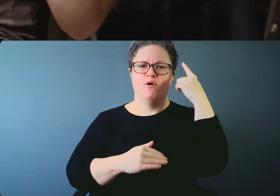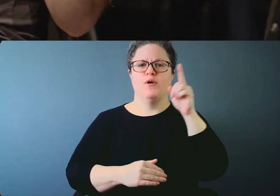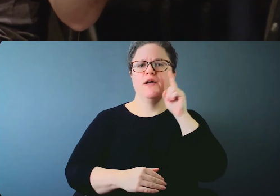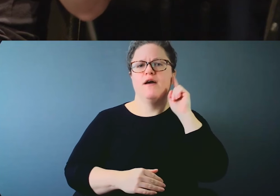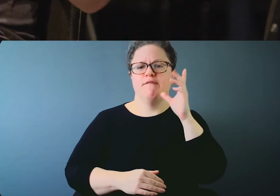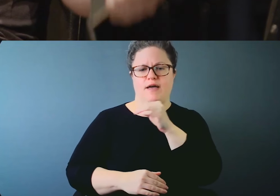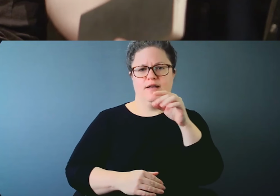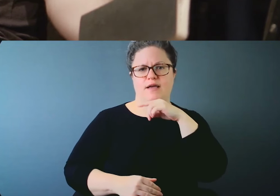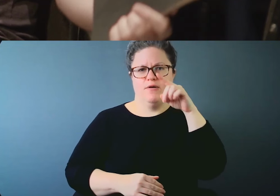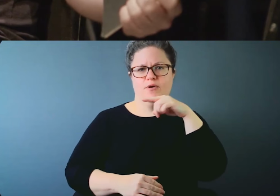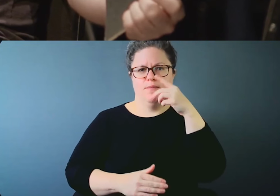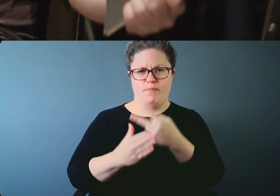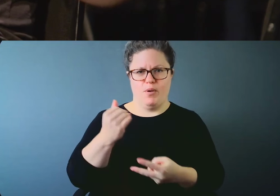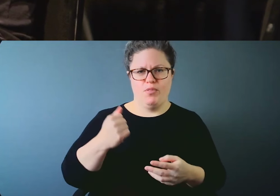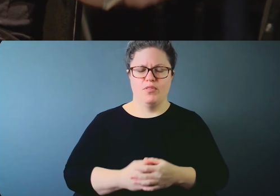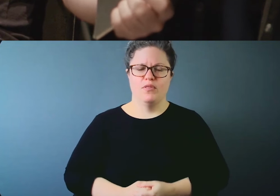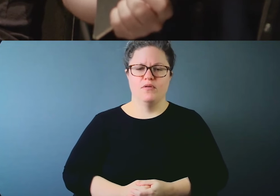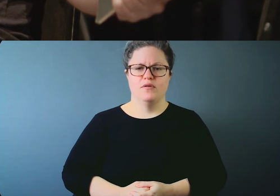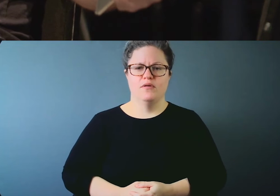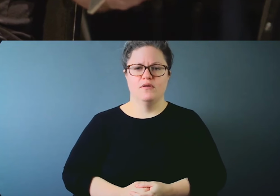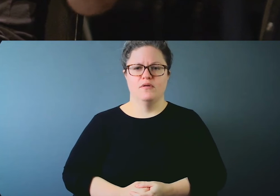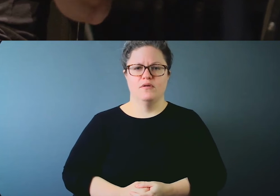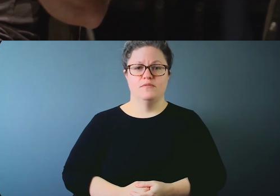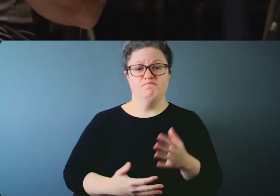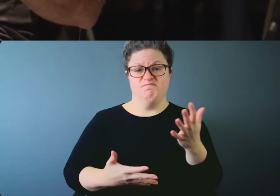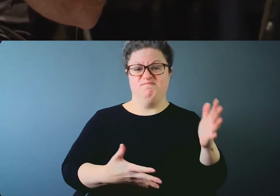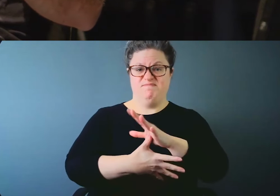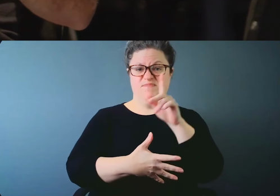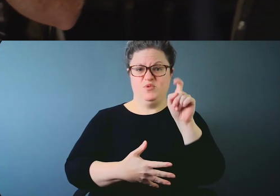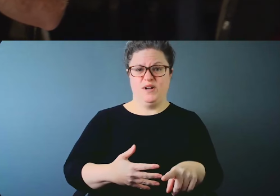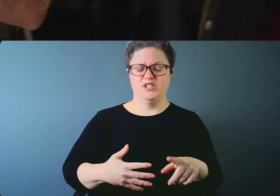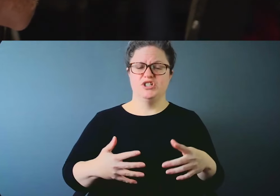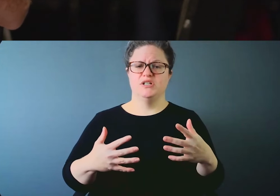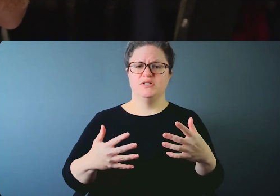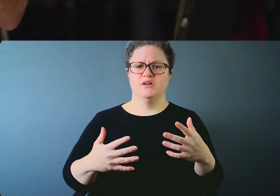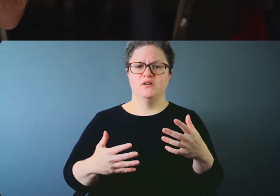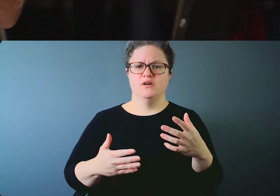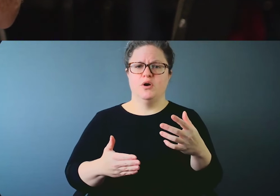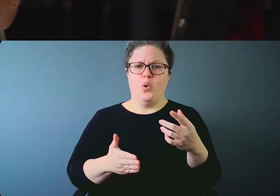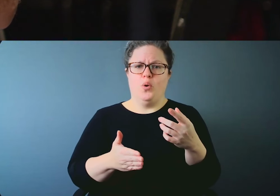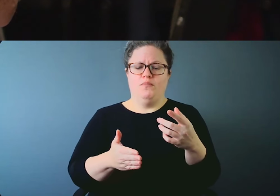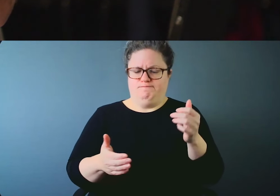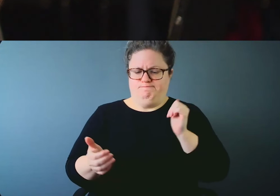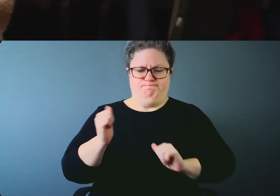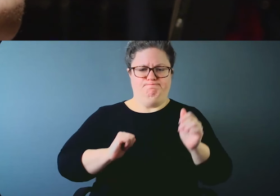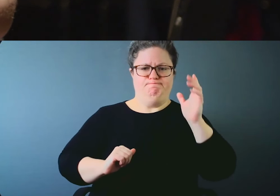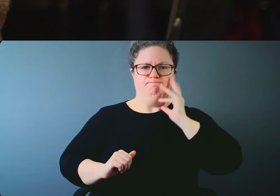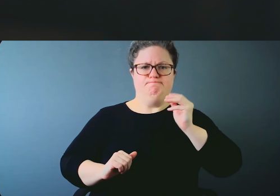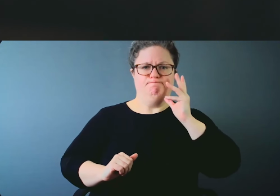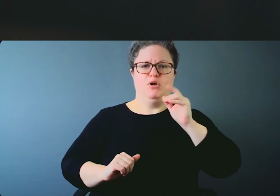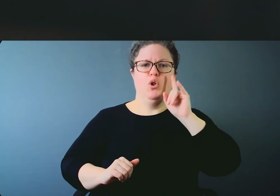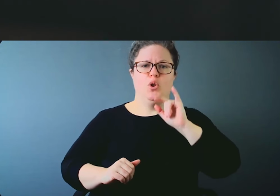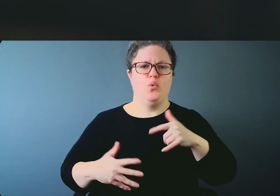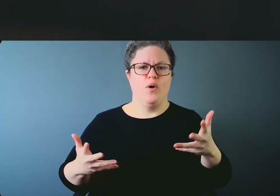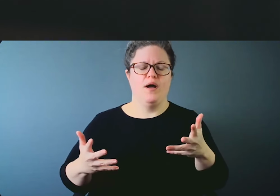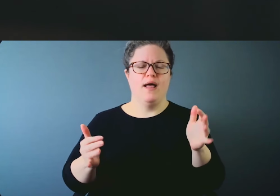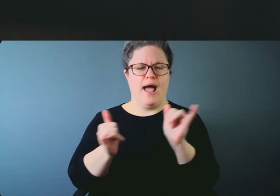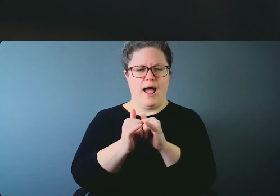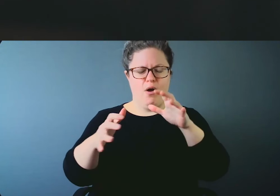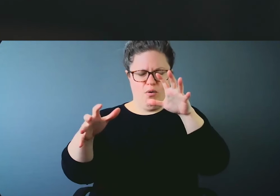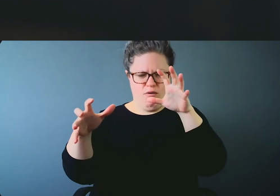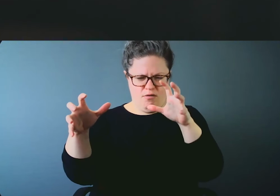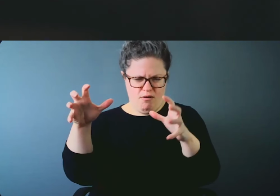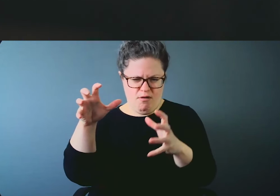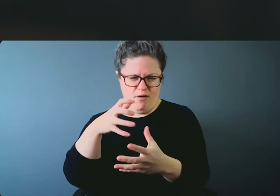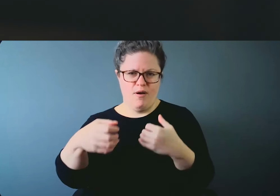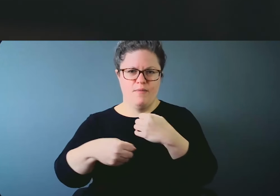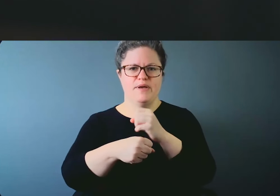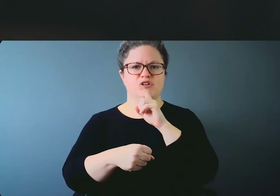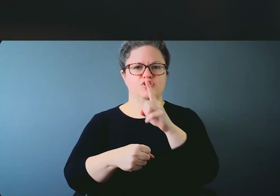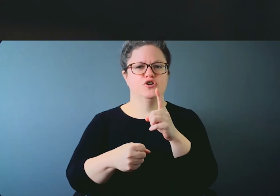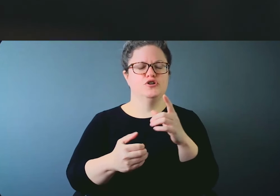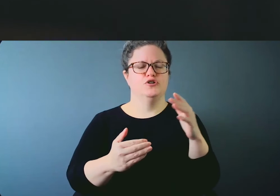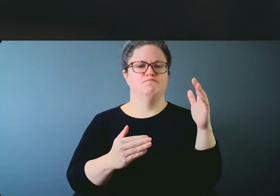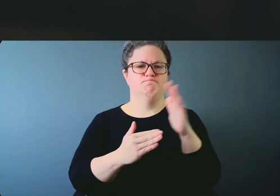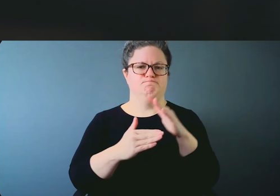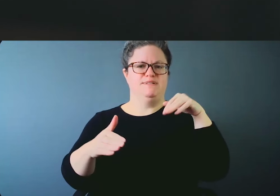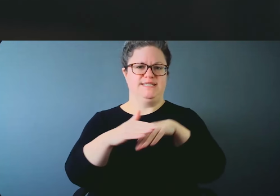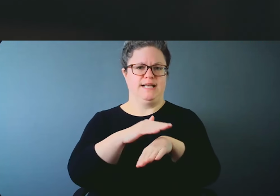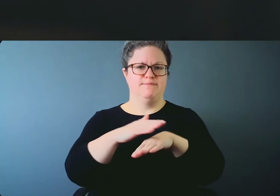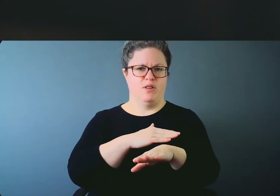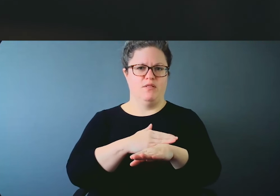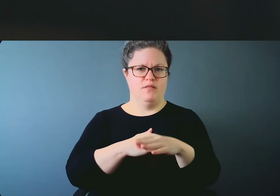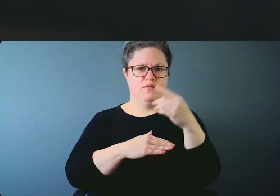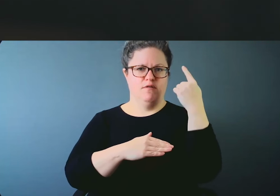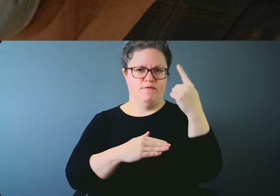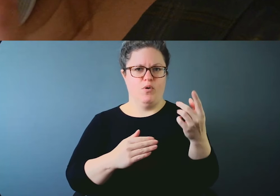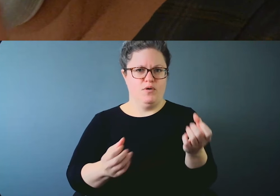Ultimately, the question is what is the theatrical experience and how can we nourish it and change it to make it accessible as well? For as many people as possible.